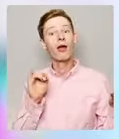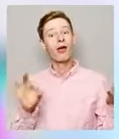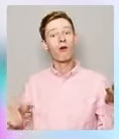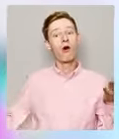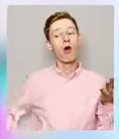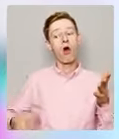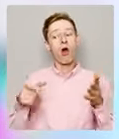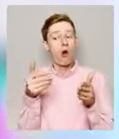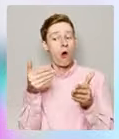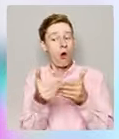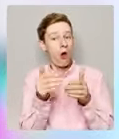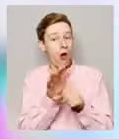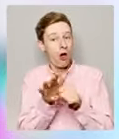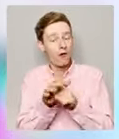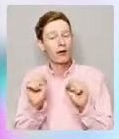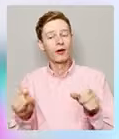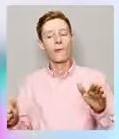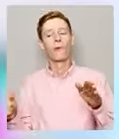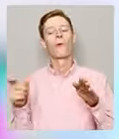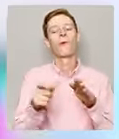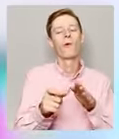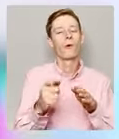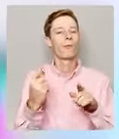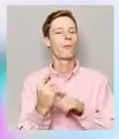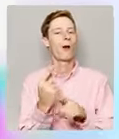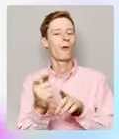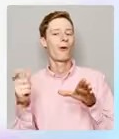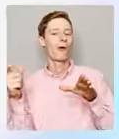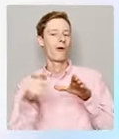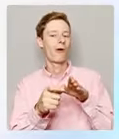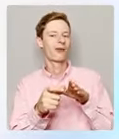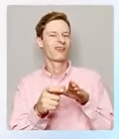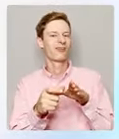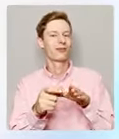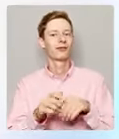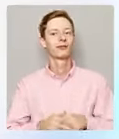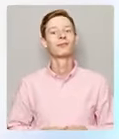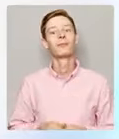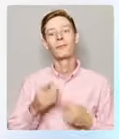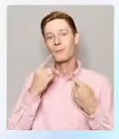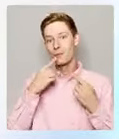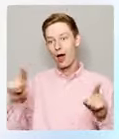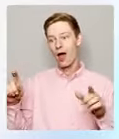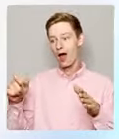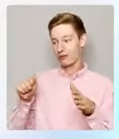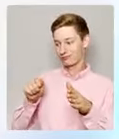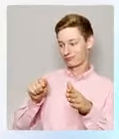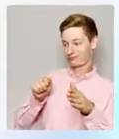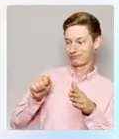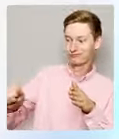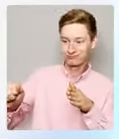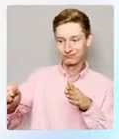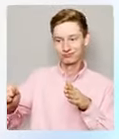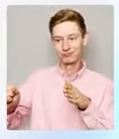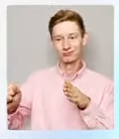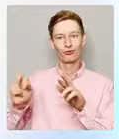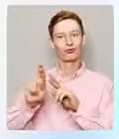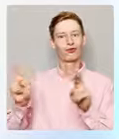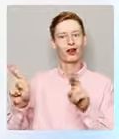we can compensate for facing position offset, properly placing the round to the chamber. Finally, they go to push the bolt forward and lock it to ready the weapon.